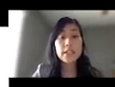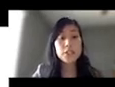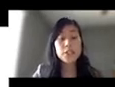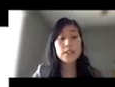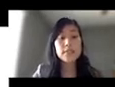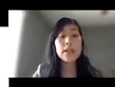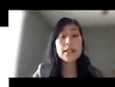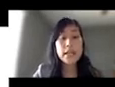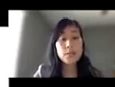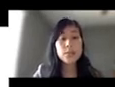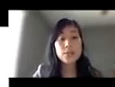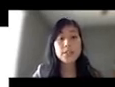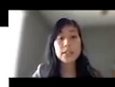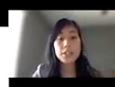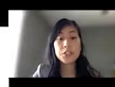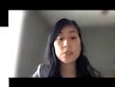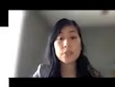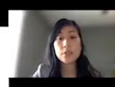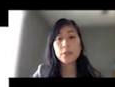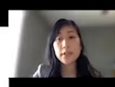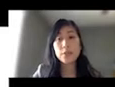in terms of time devoted to leisure and personal care.